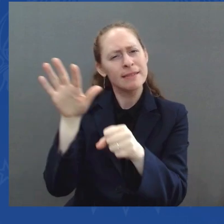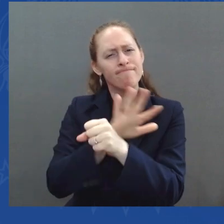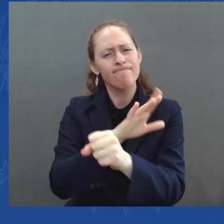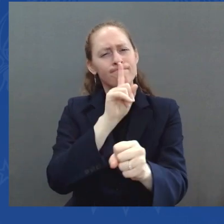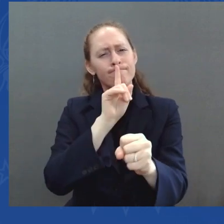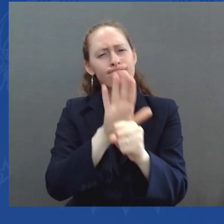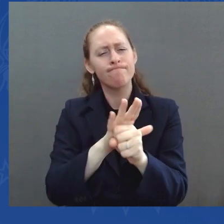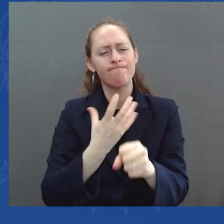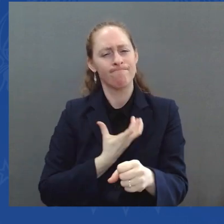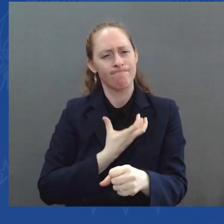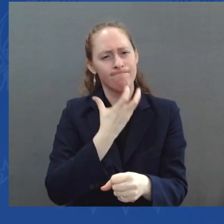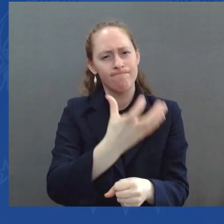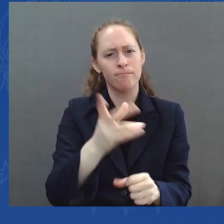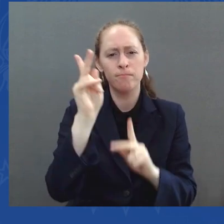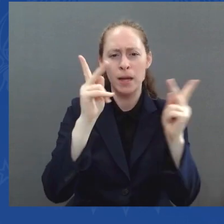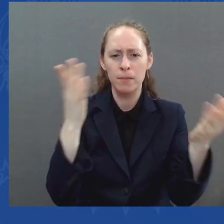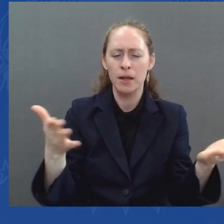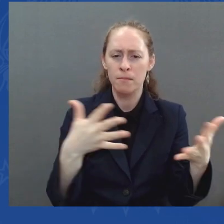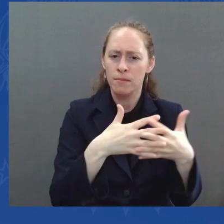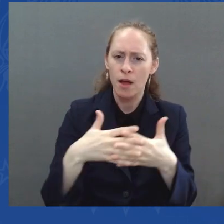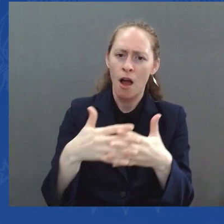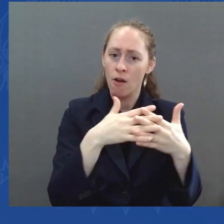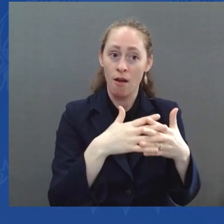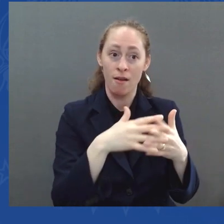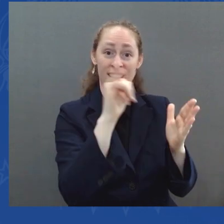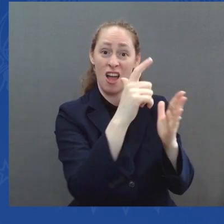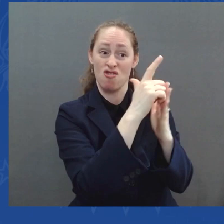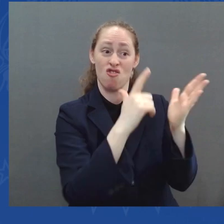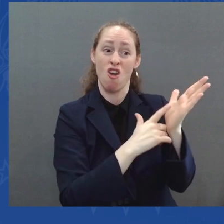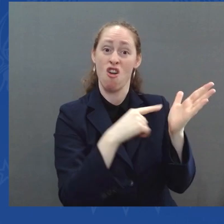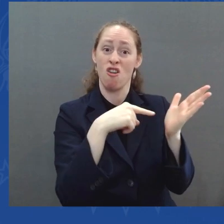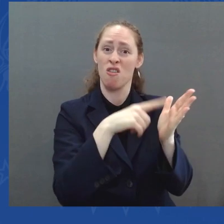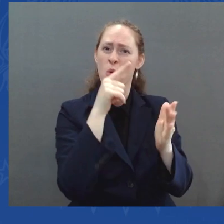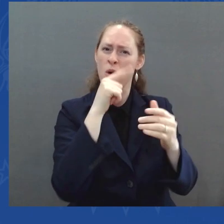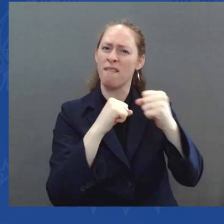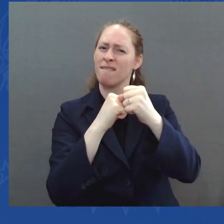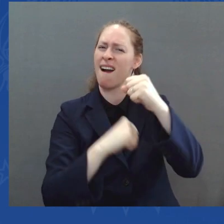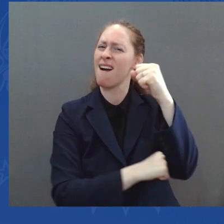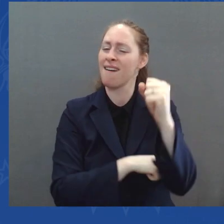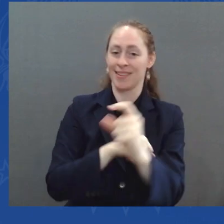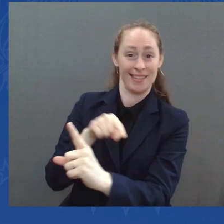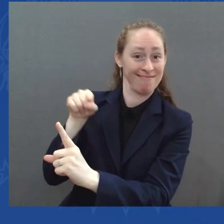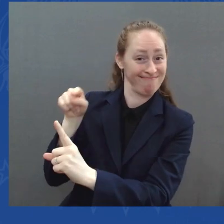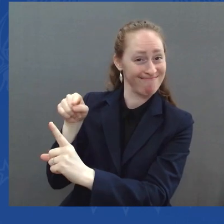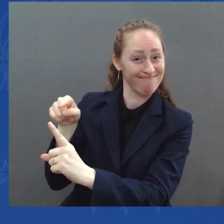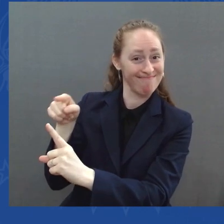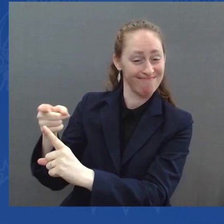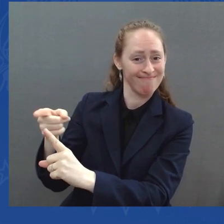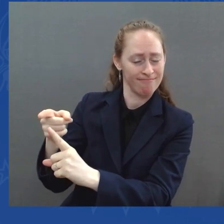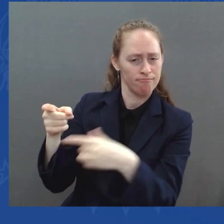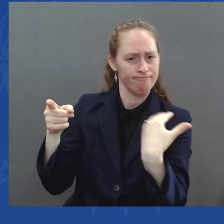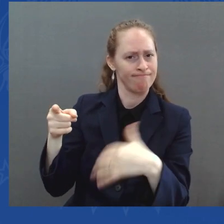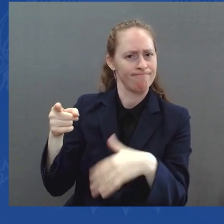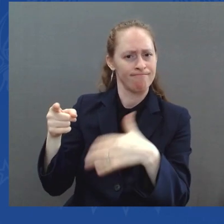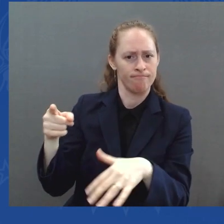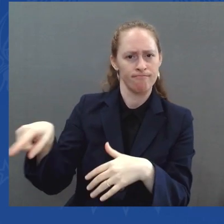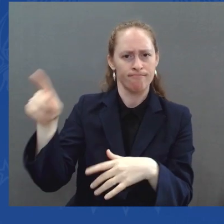a leader who showed us the way forward on this important issue. Please welcome President Barack Obama.